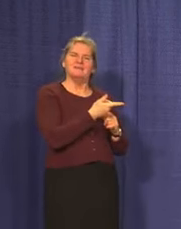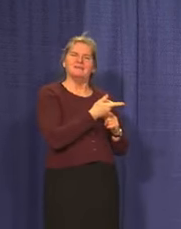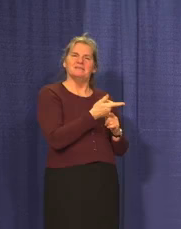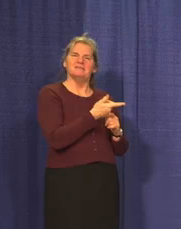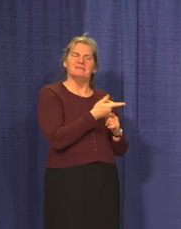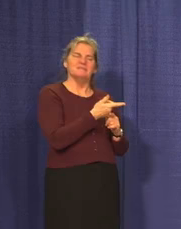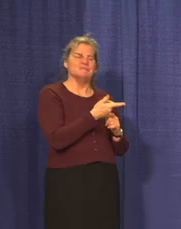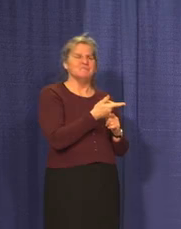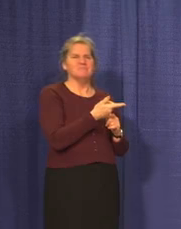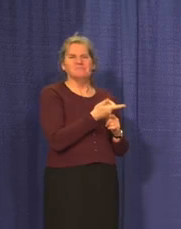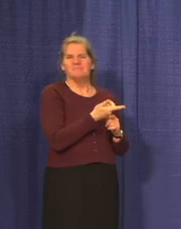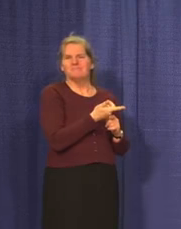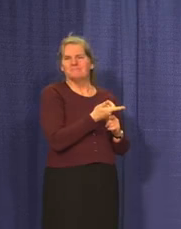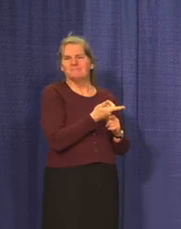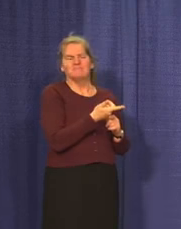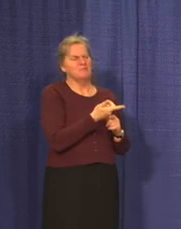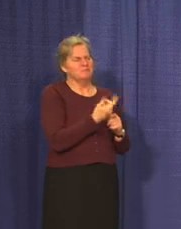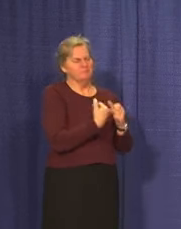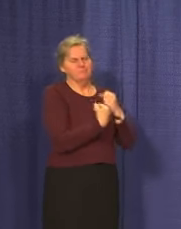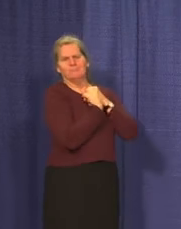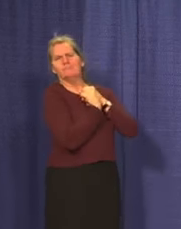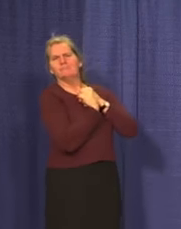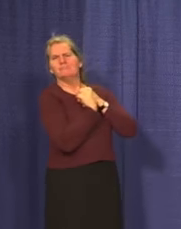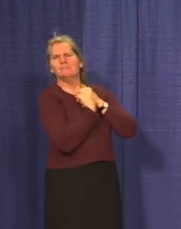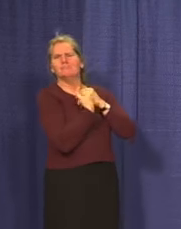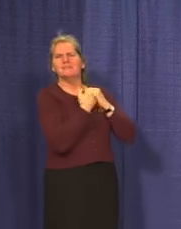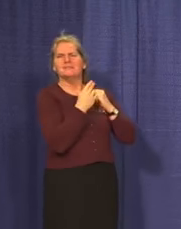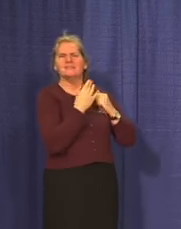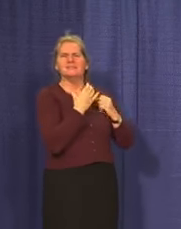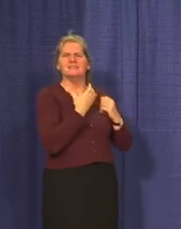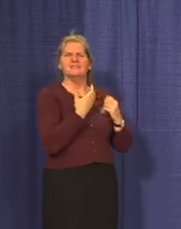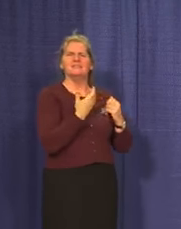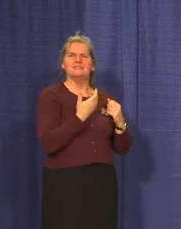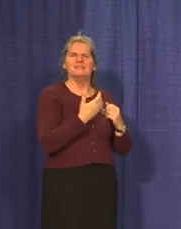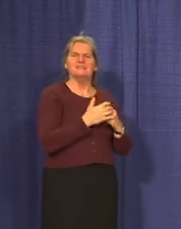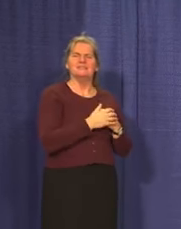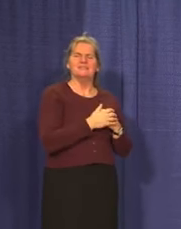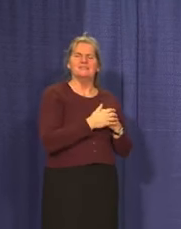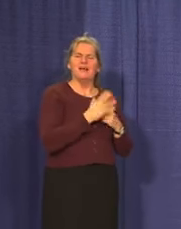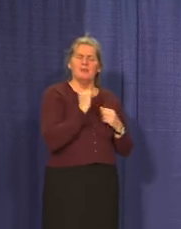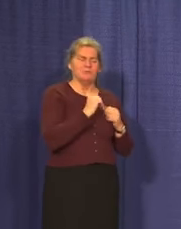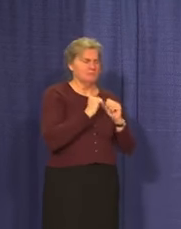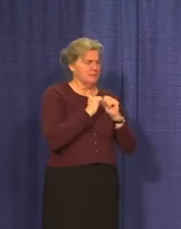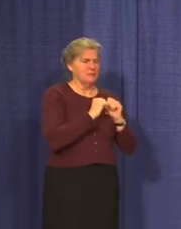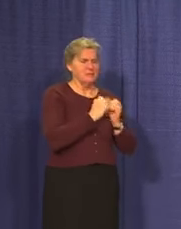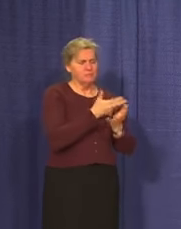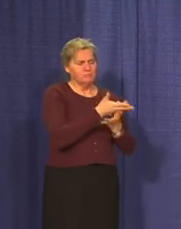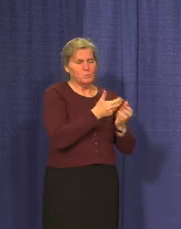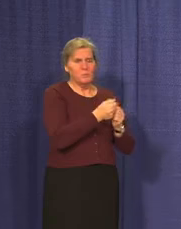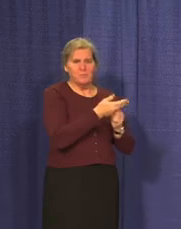CERTAINLY SO SUPPORTED BY BC AND CONTINUED TO WORK VERY CLOSELY.